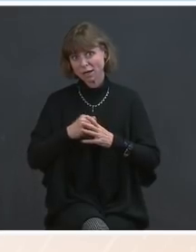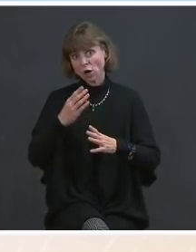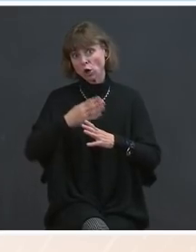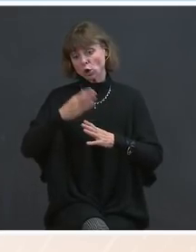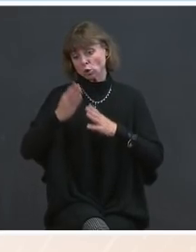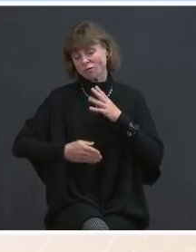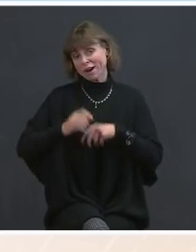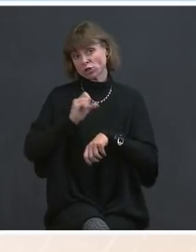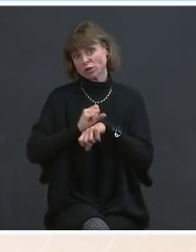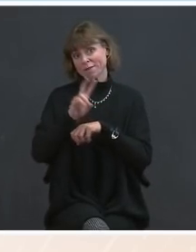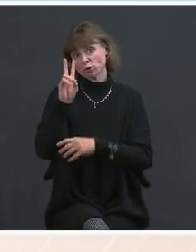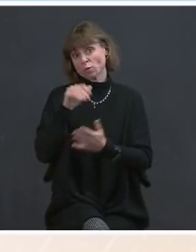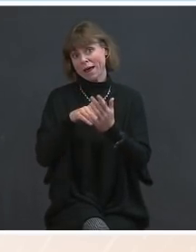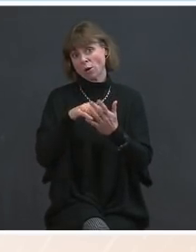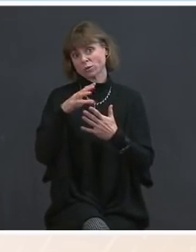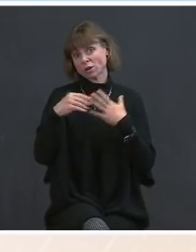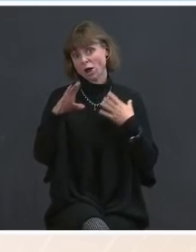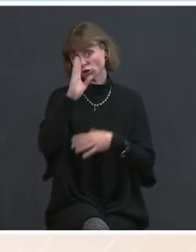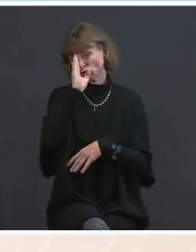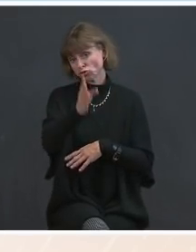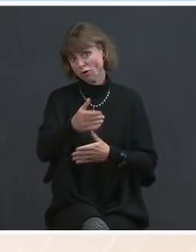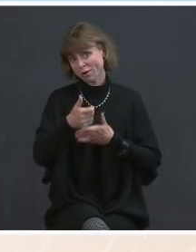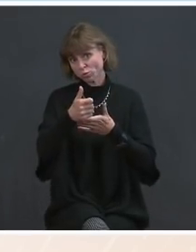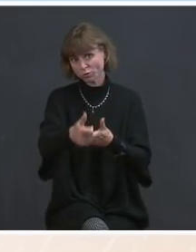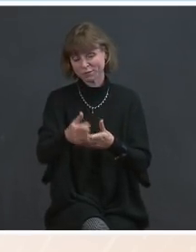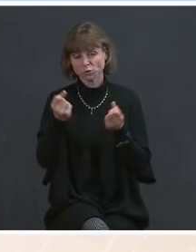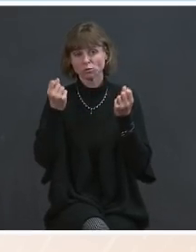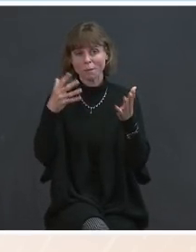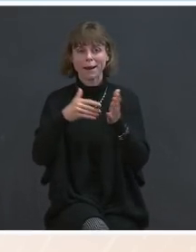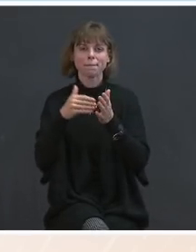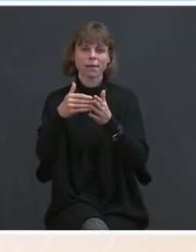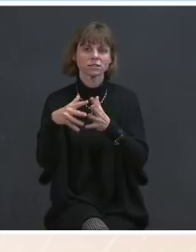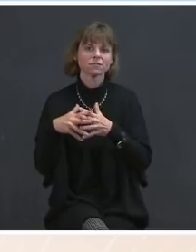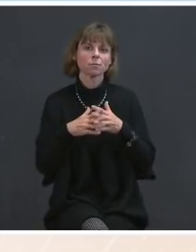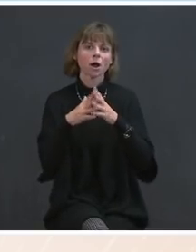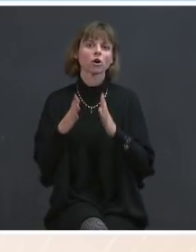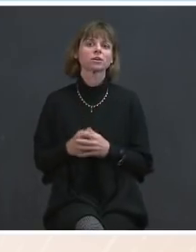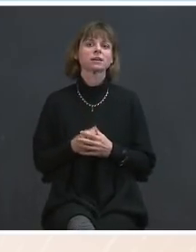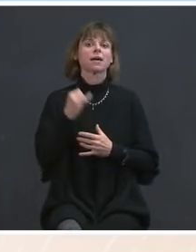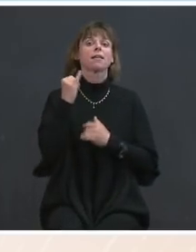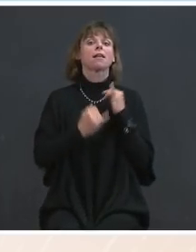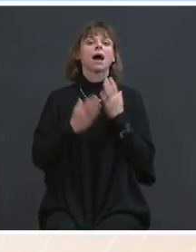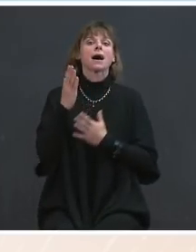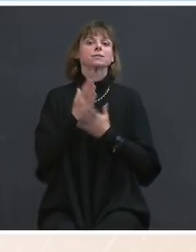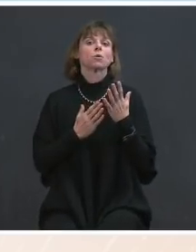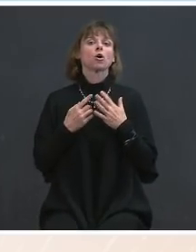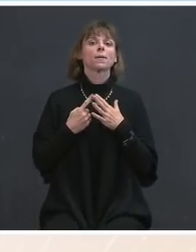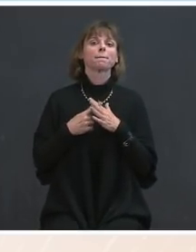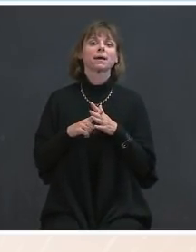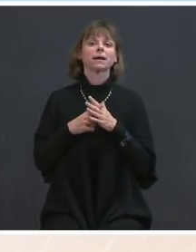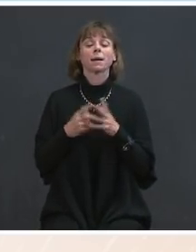to millions of Americans. The second piece of -- just the last piece, I should say, at the top: As many of you saw --